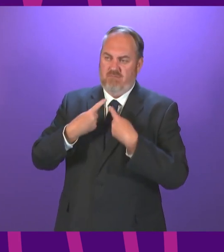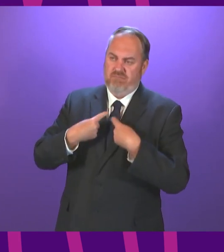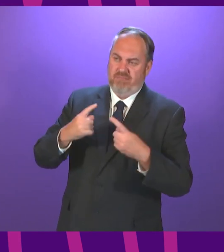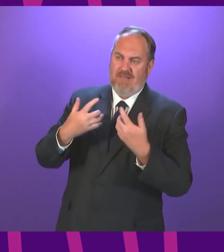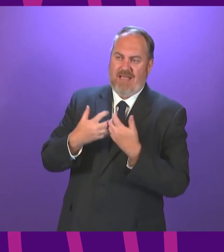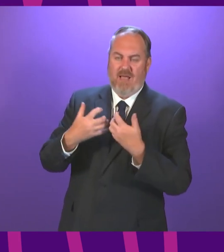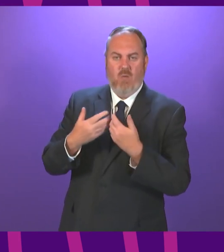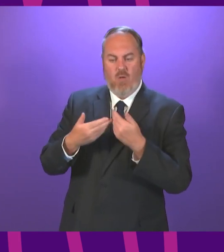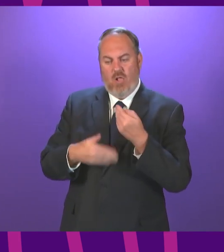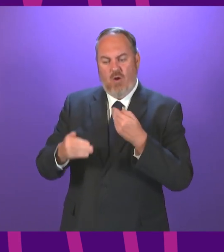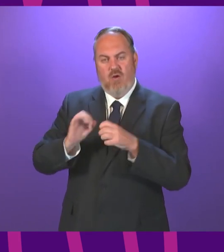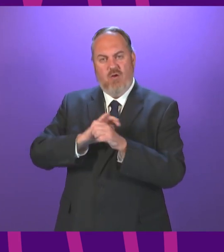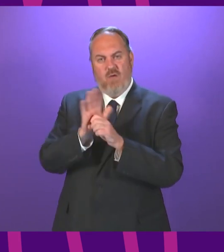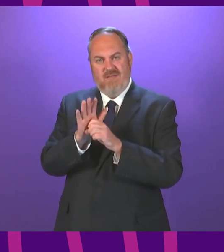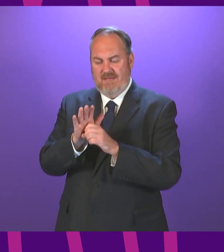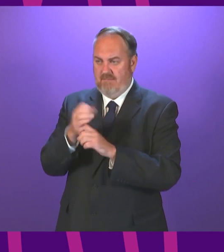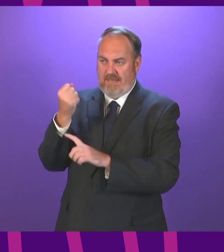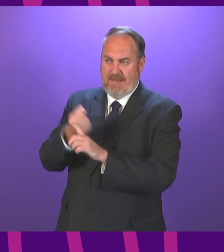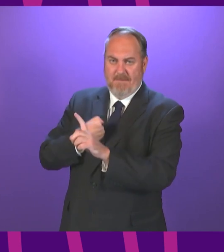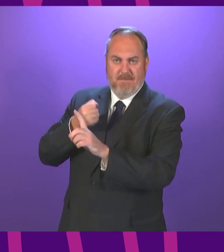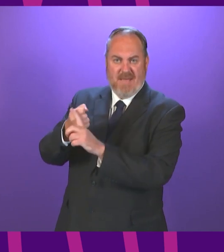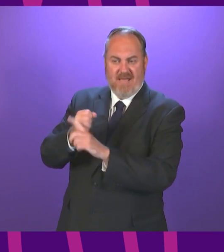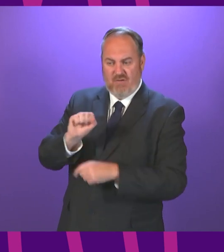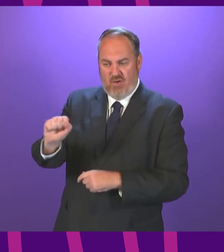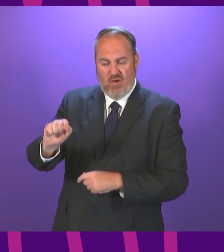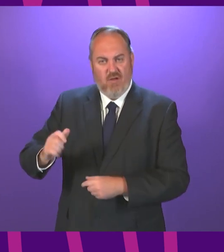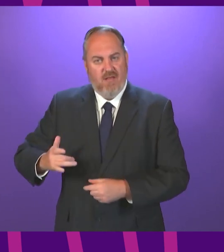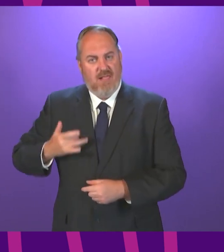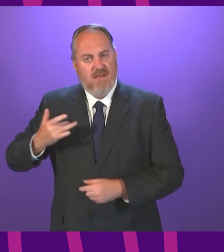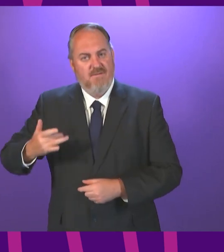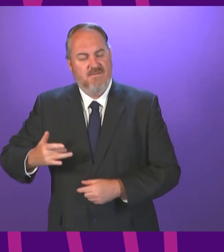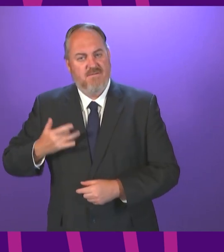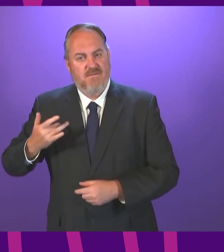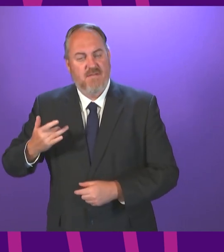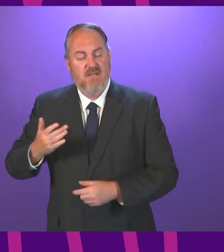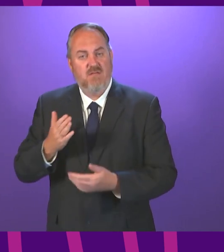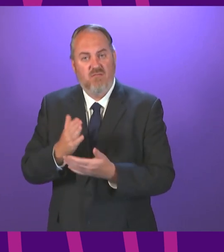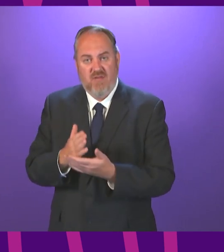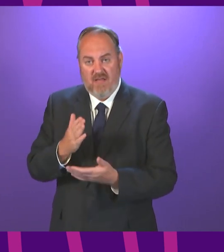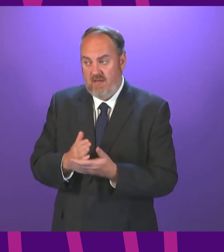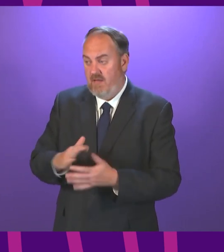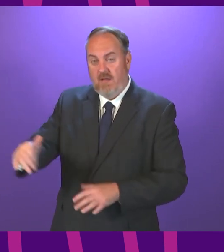We have to be cautious, because every infection now could be a long Covid case